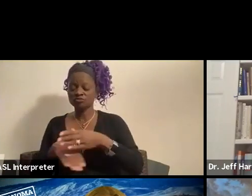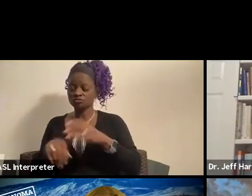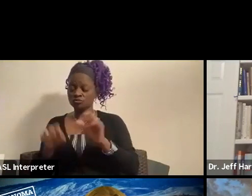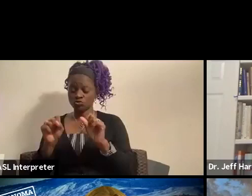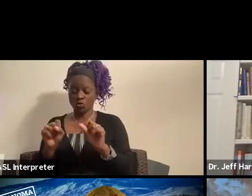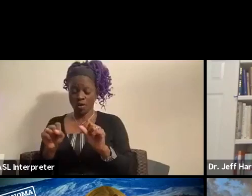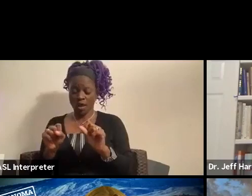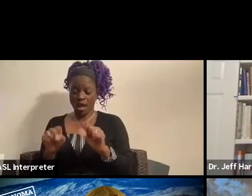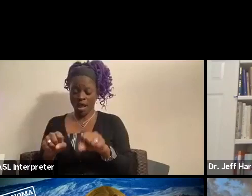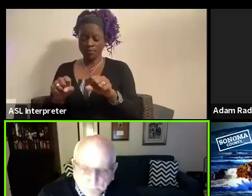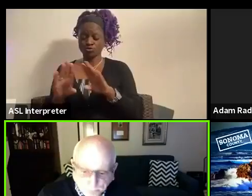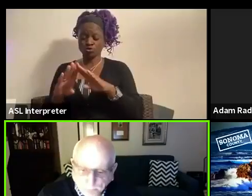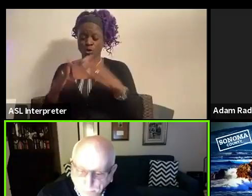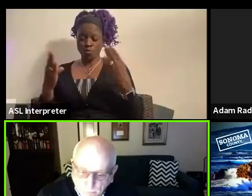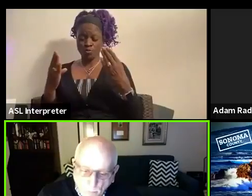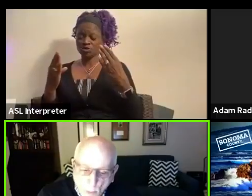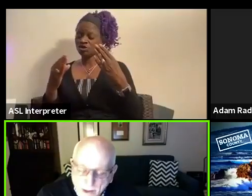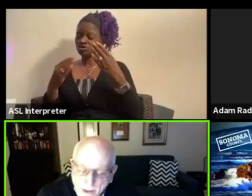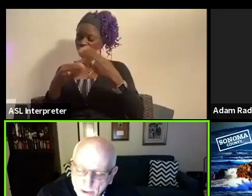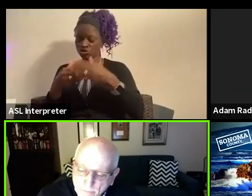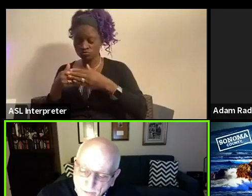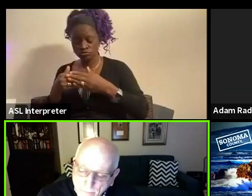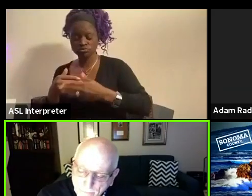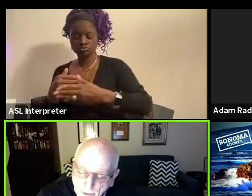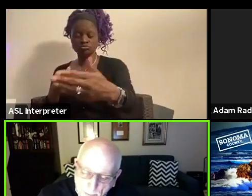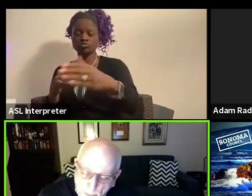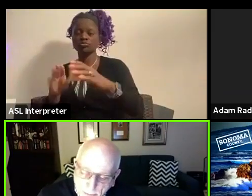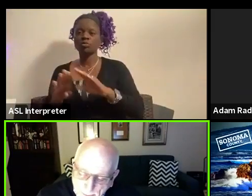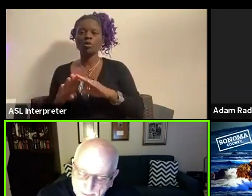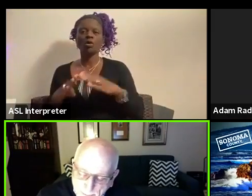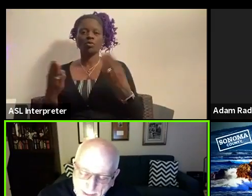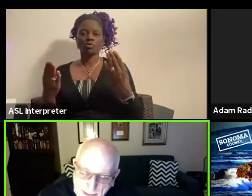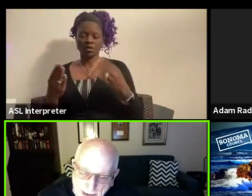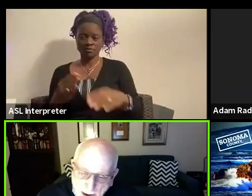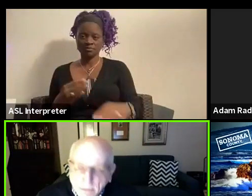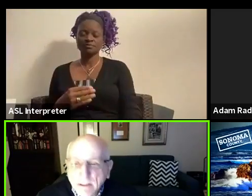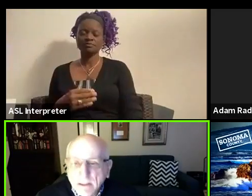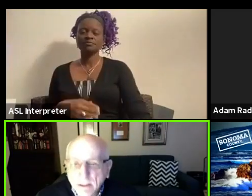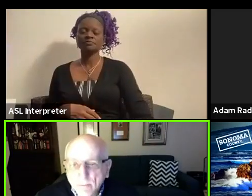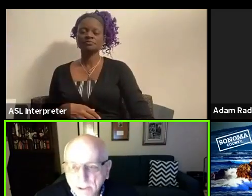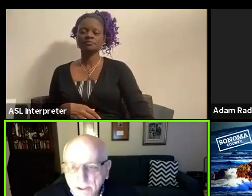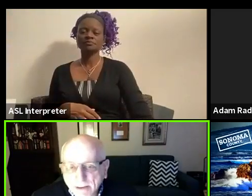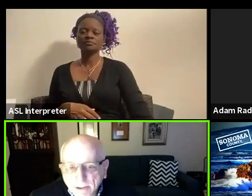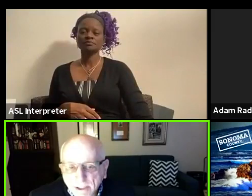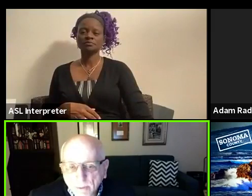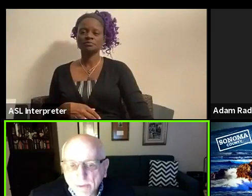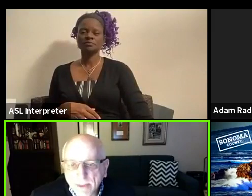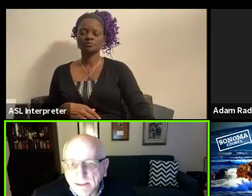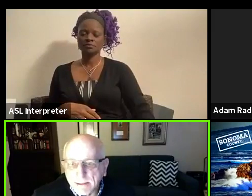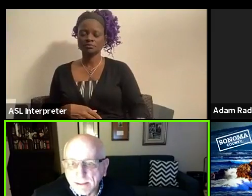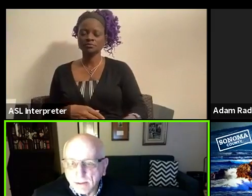And then thereafter, whatever the variable comes in and out, we just have to deal with that as a deal,